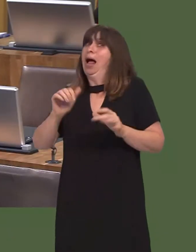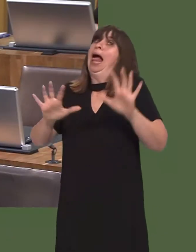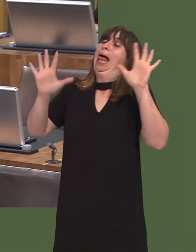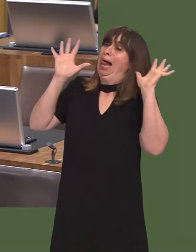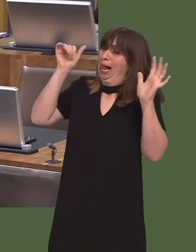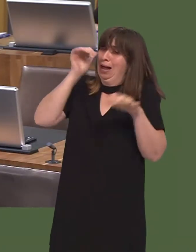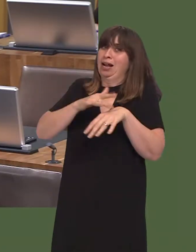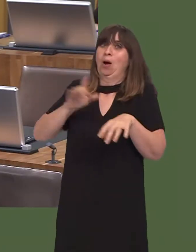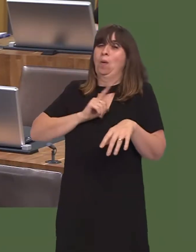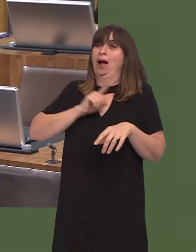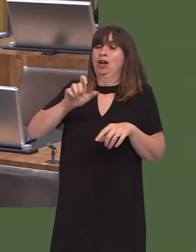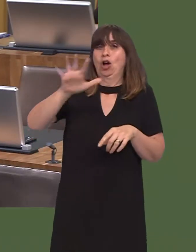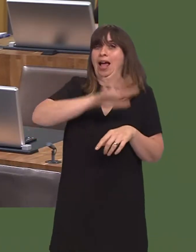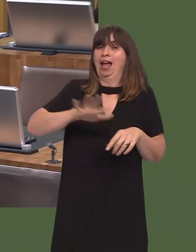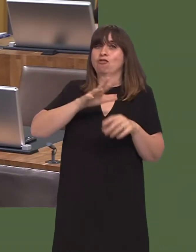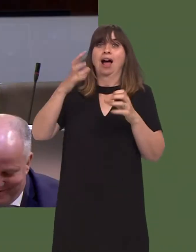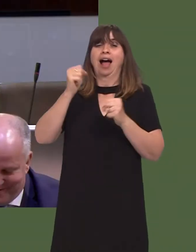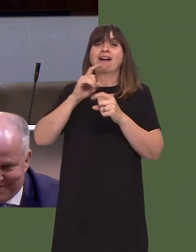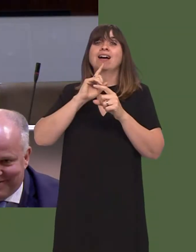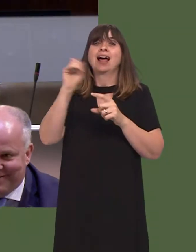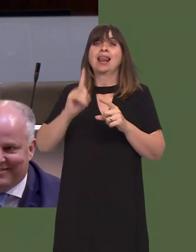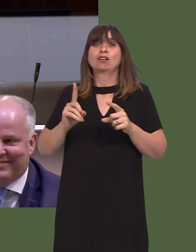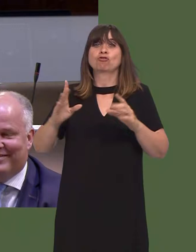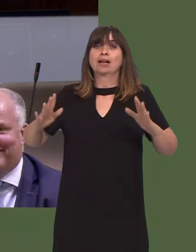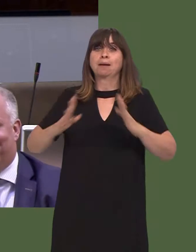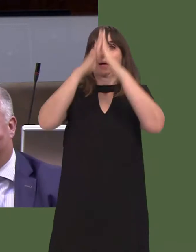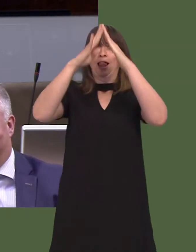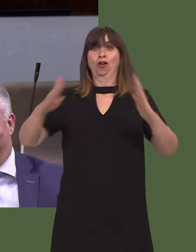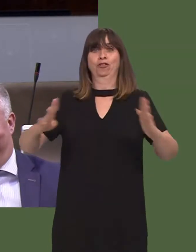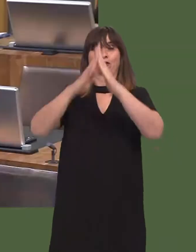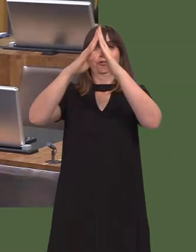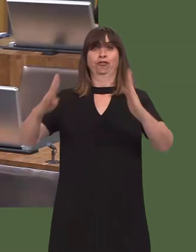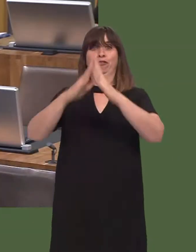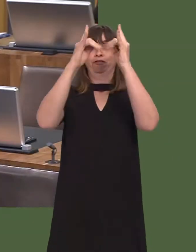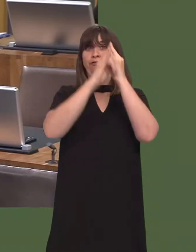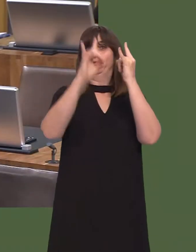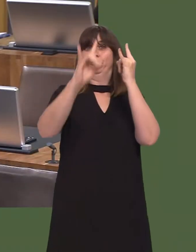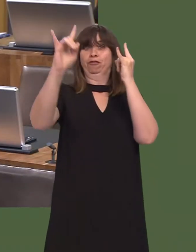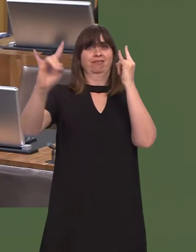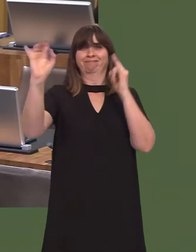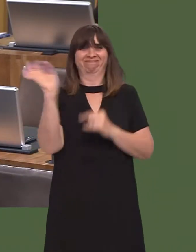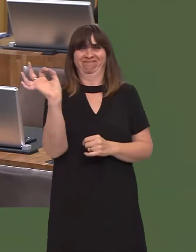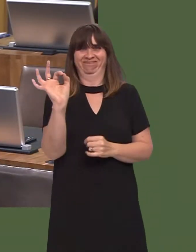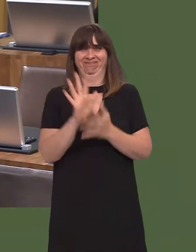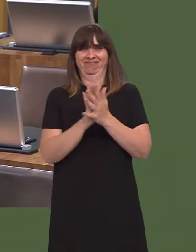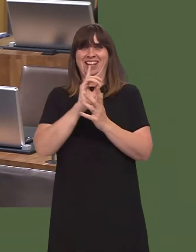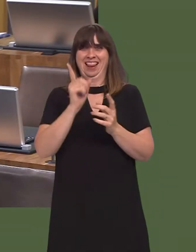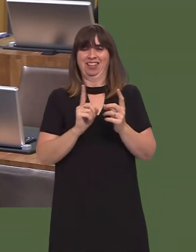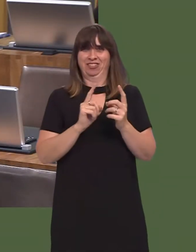knows, as I know, how controversial pylons are in his constituency, so Iíll leave it at that. But, it is an issue that will need to be resolved in the future. But, Iím more